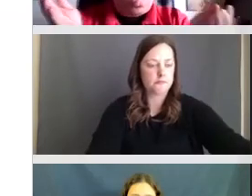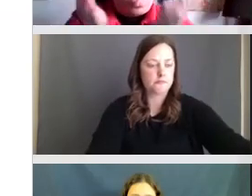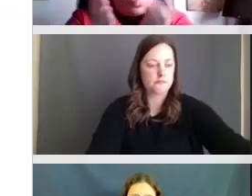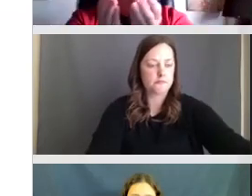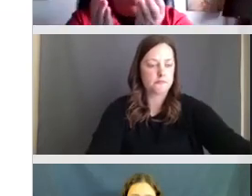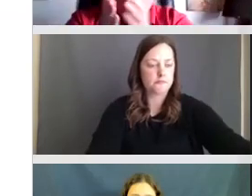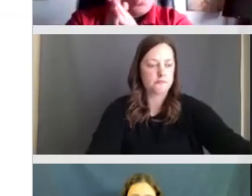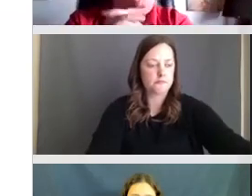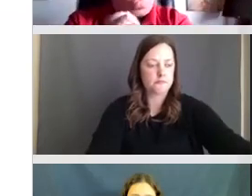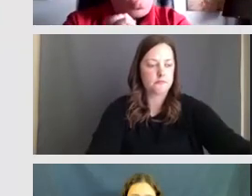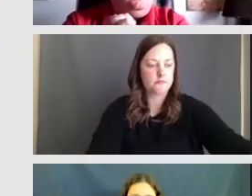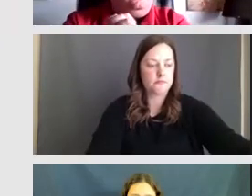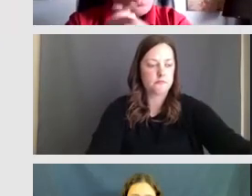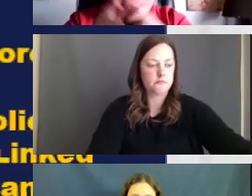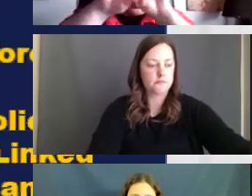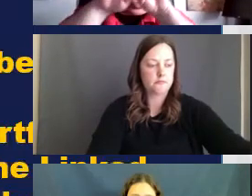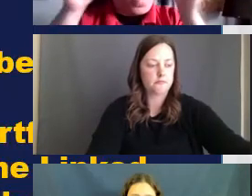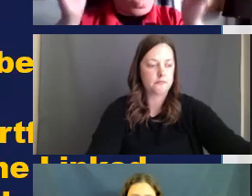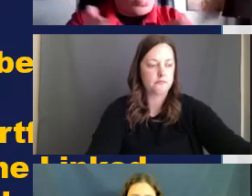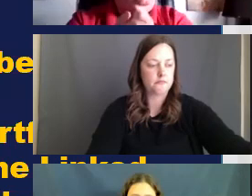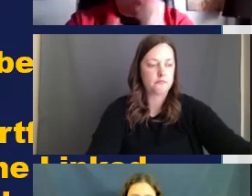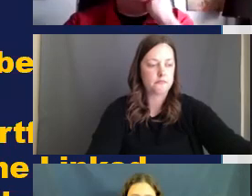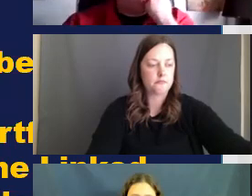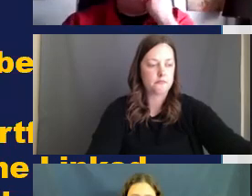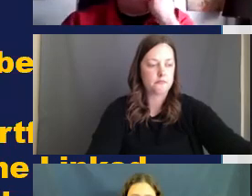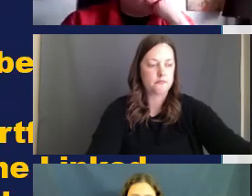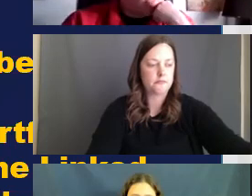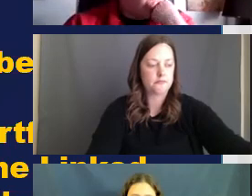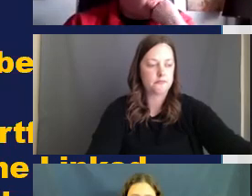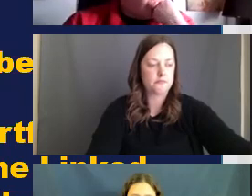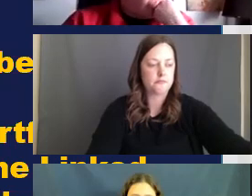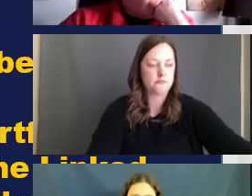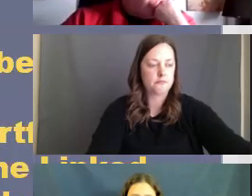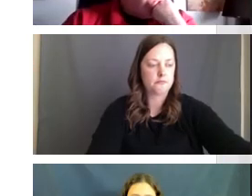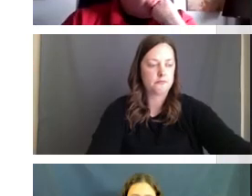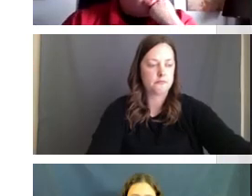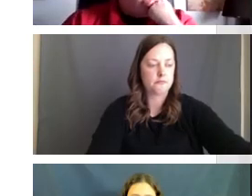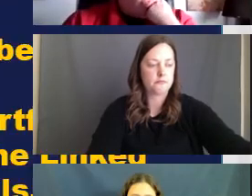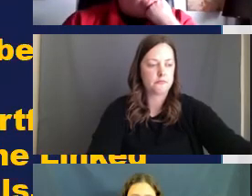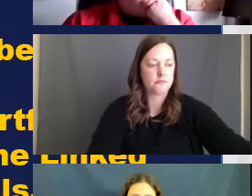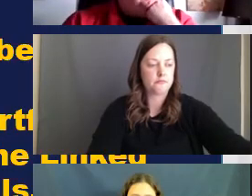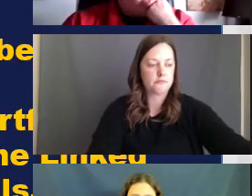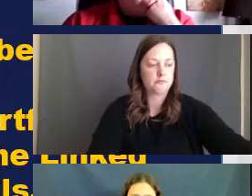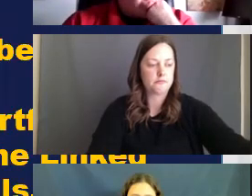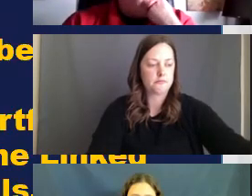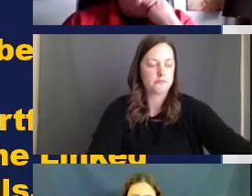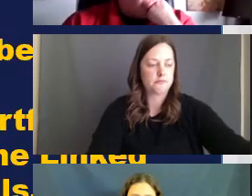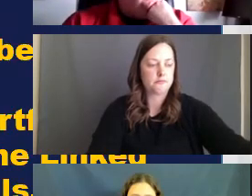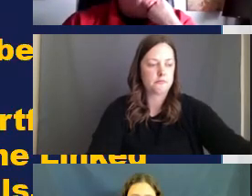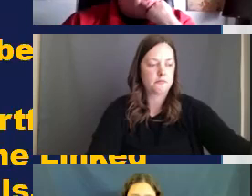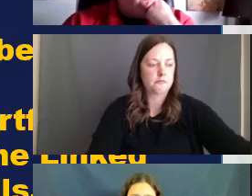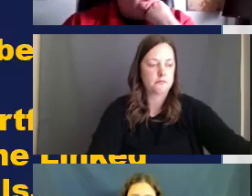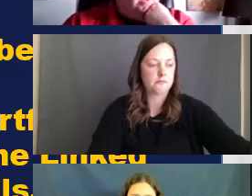They can record themselves talking on the slides so if they don't want to present